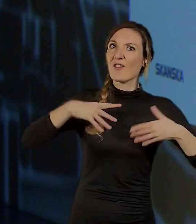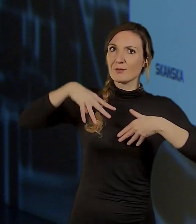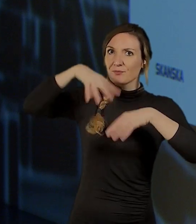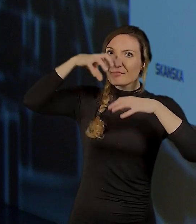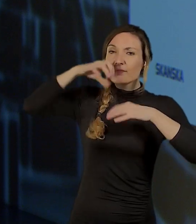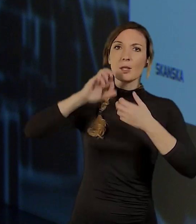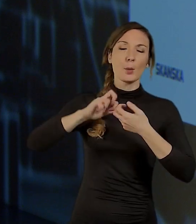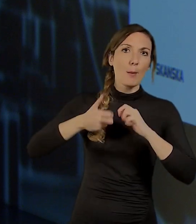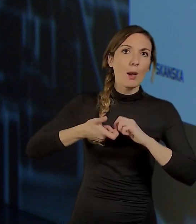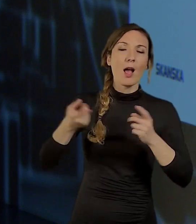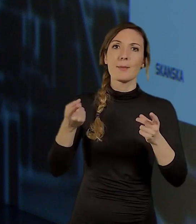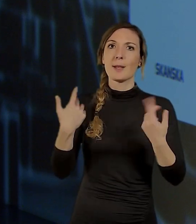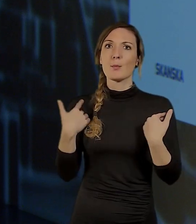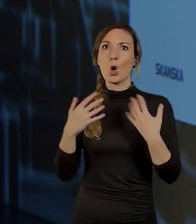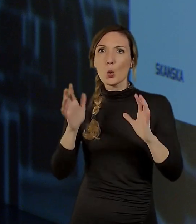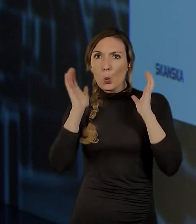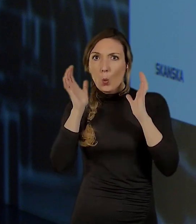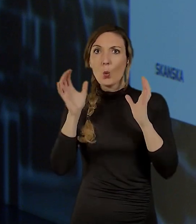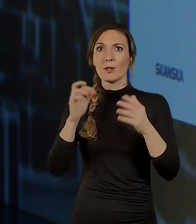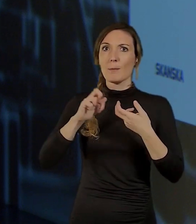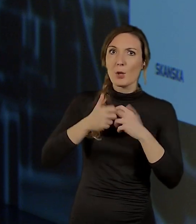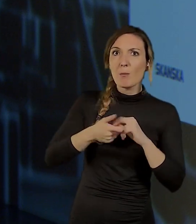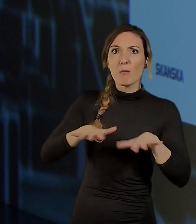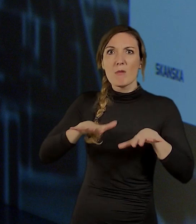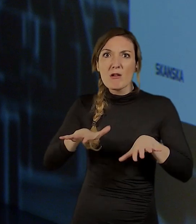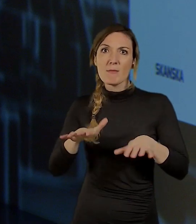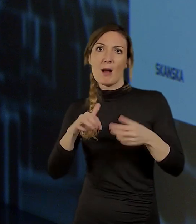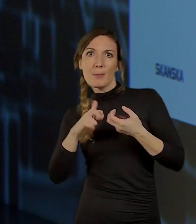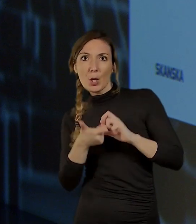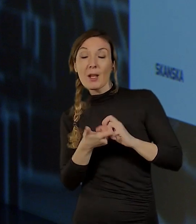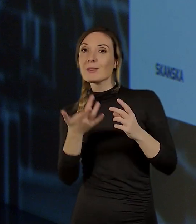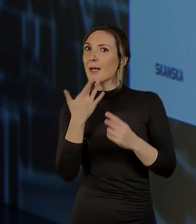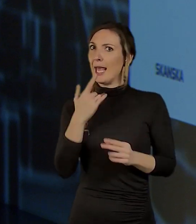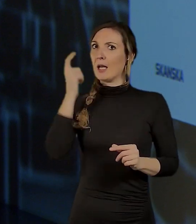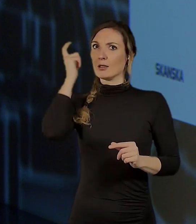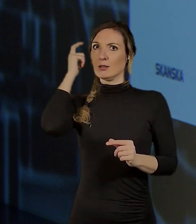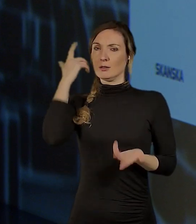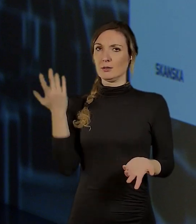We probably don't expect that anymore today. So if you can comment on the process of how the stages will grow.